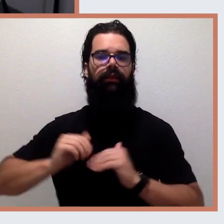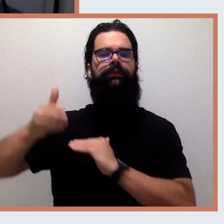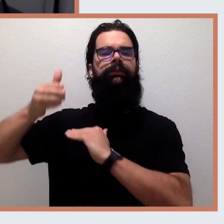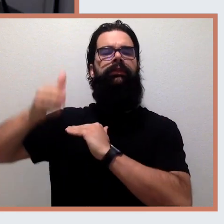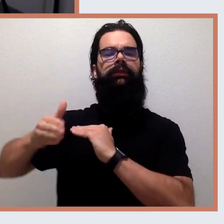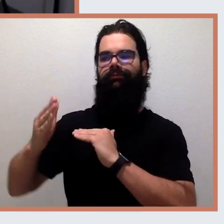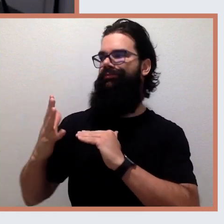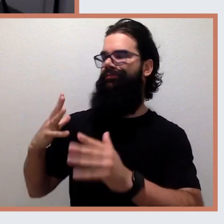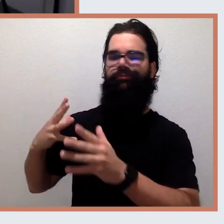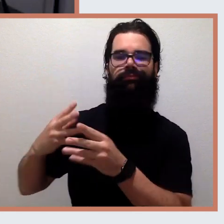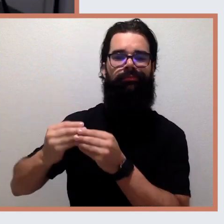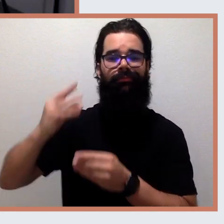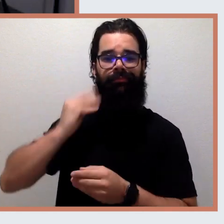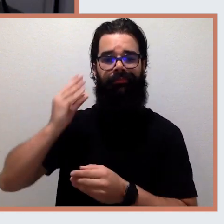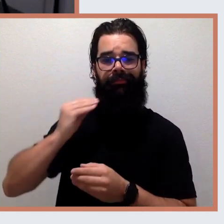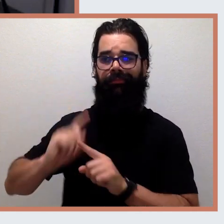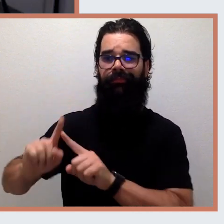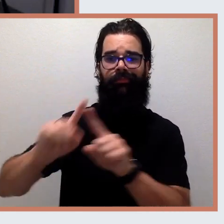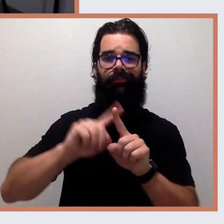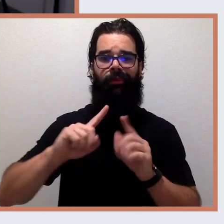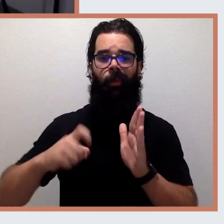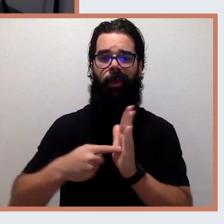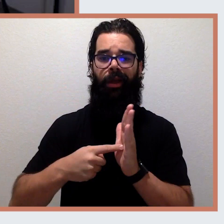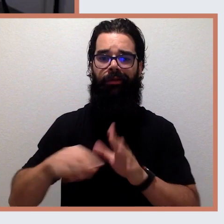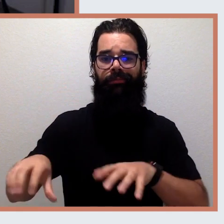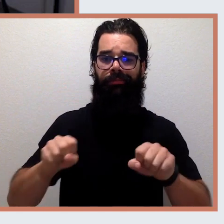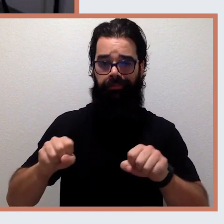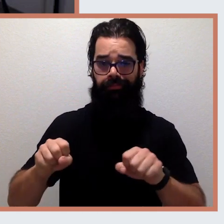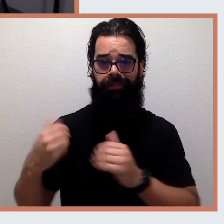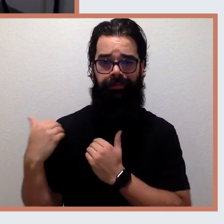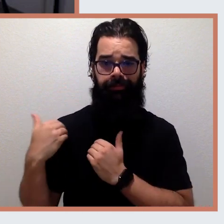but for the acting side, in the past, I've had to take roles